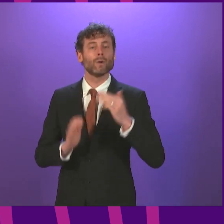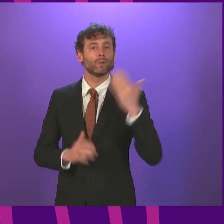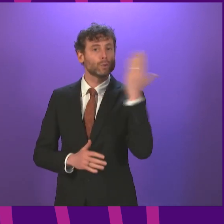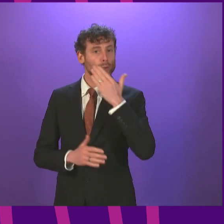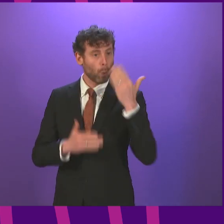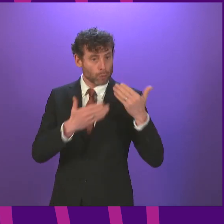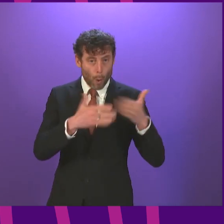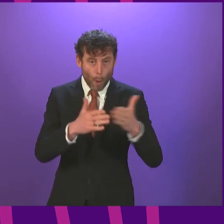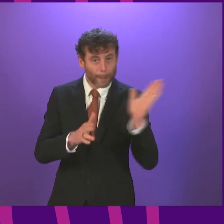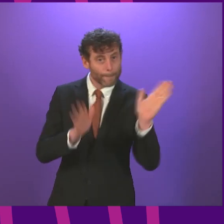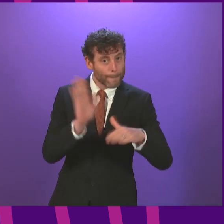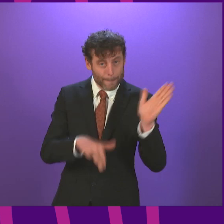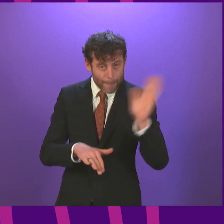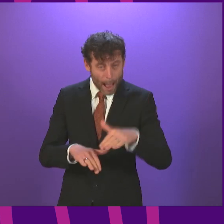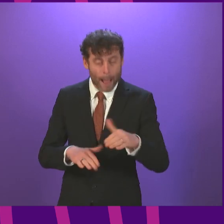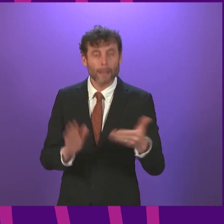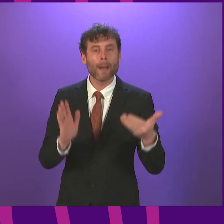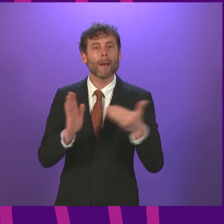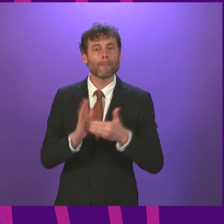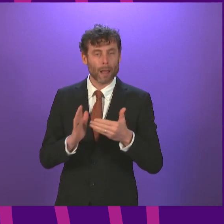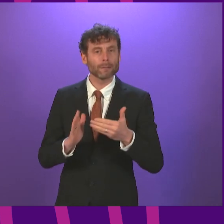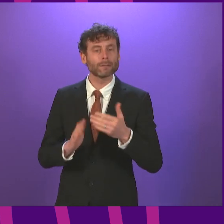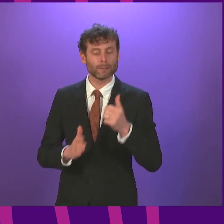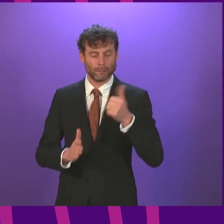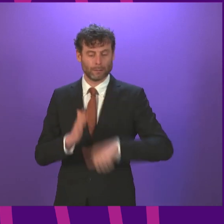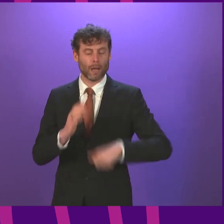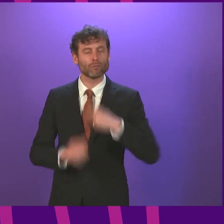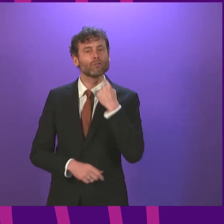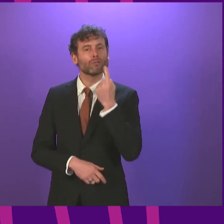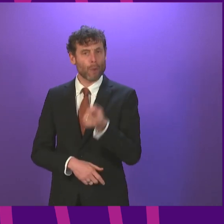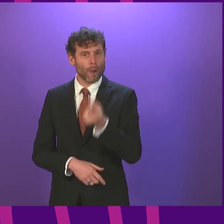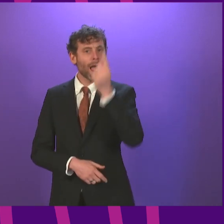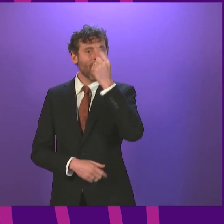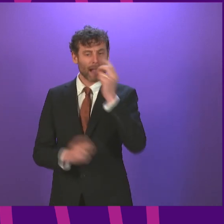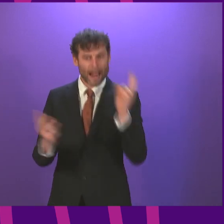on outdoor meetings and activities, which I set out on Tuesday, will come into force